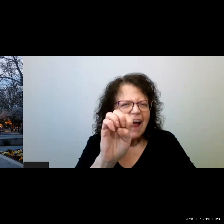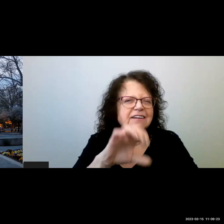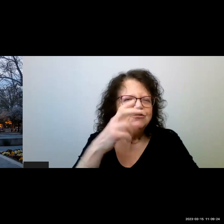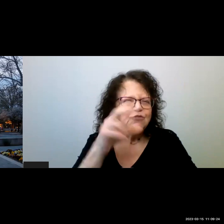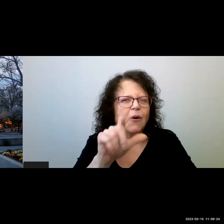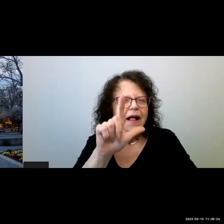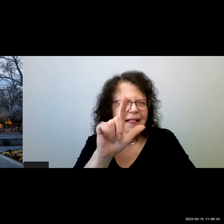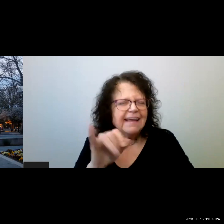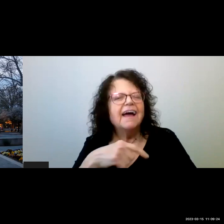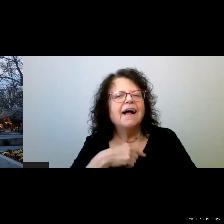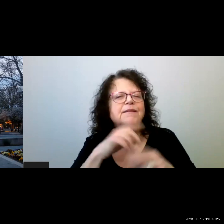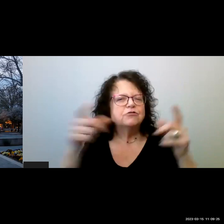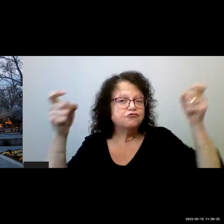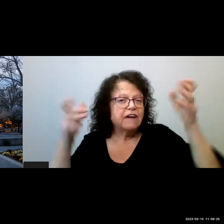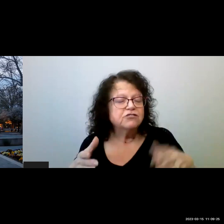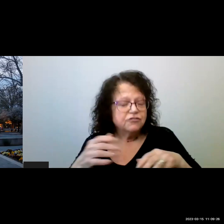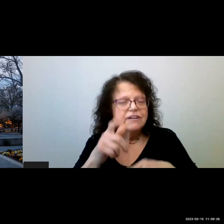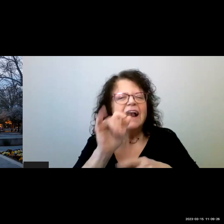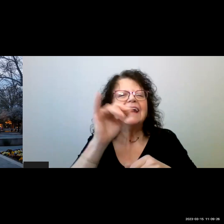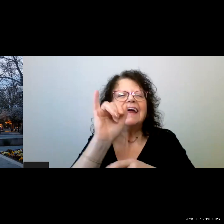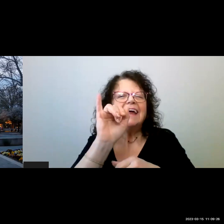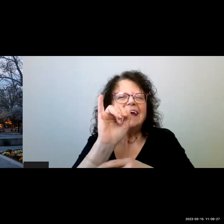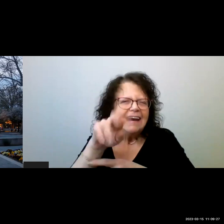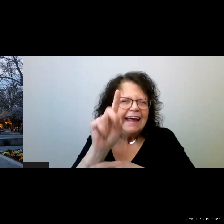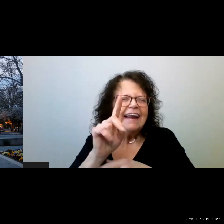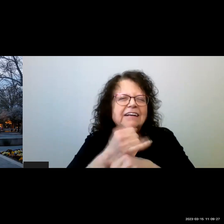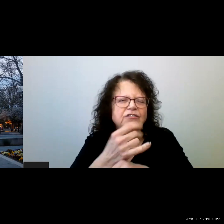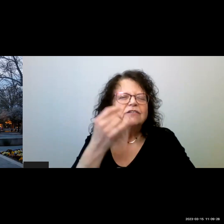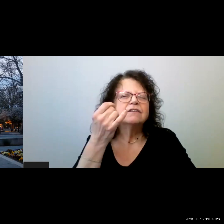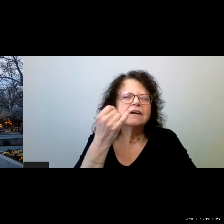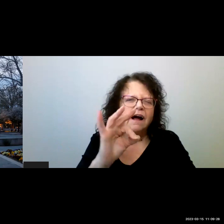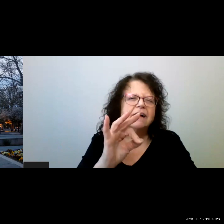for Health Equity at Indiana Institute on Disability and Community at Indiana University